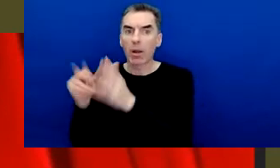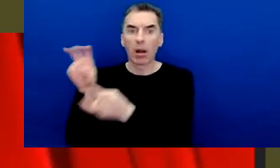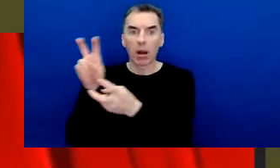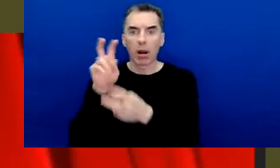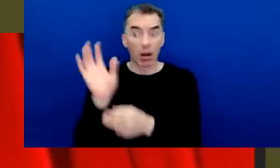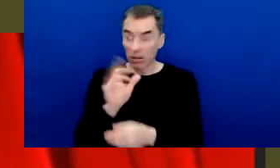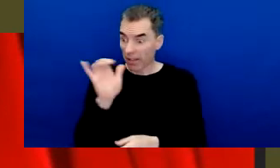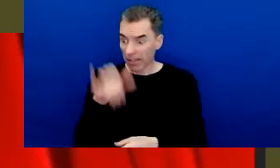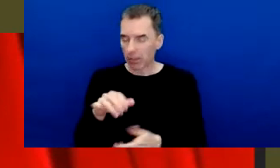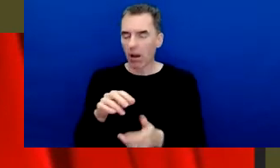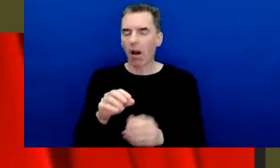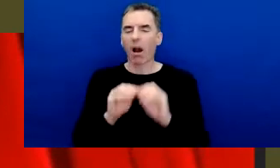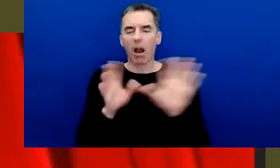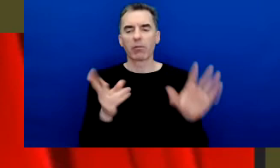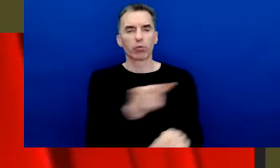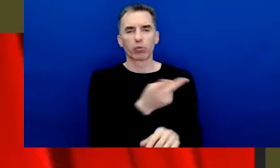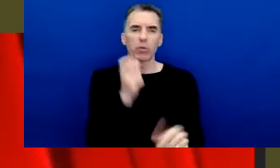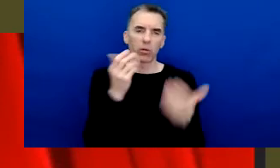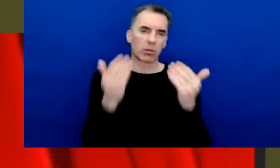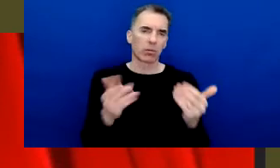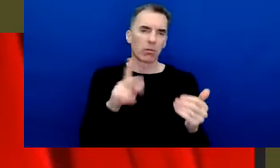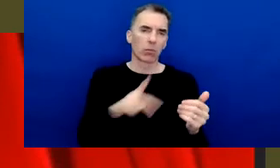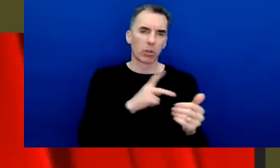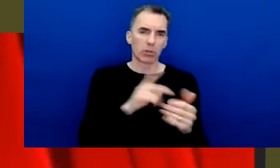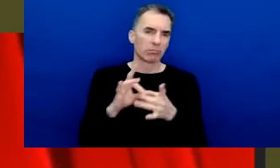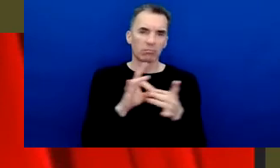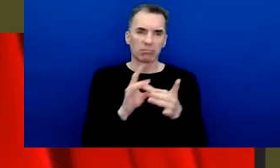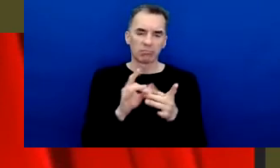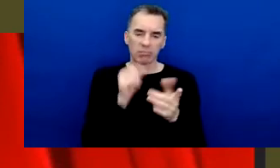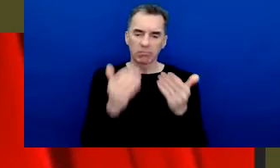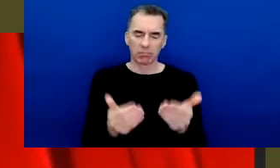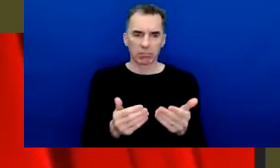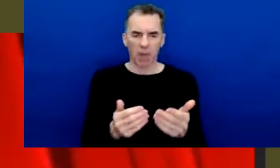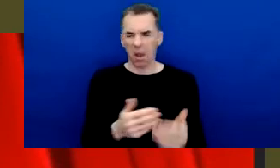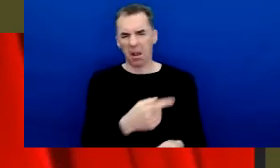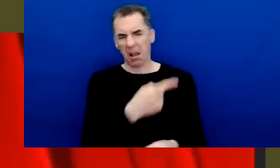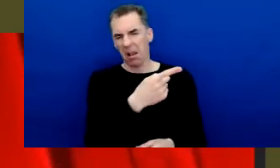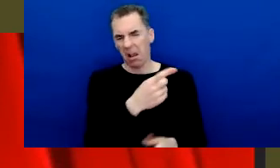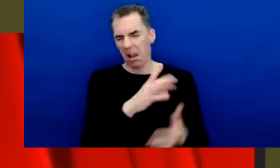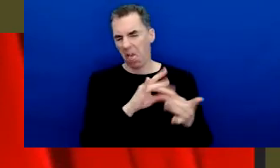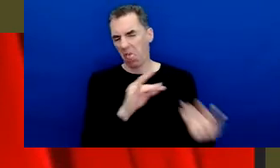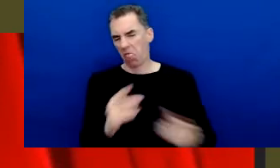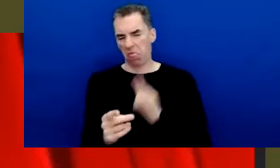and it becomes, you know, you said something disrespectful and and this is how we're going to deal with it.